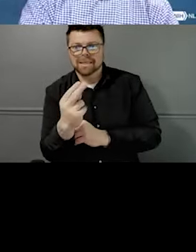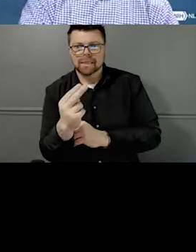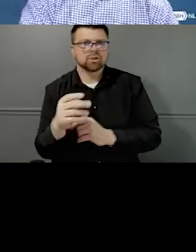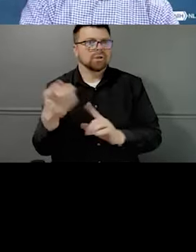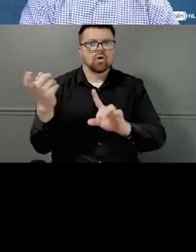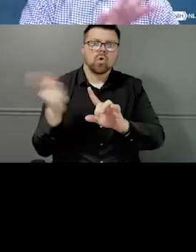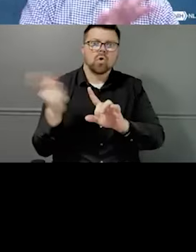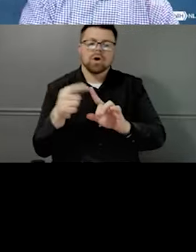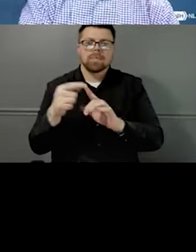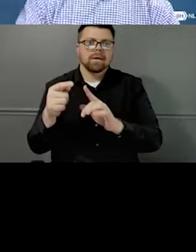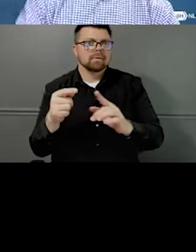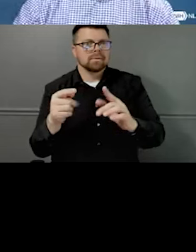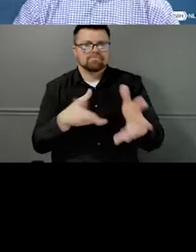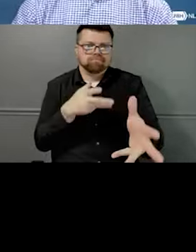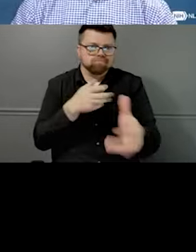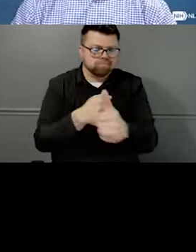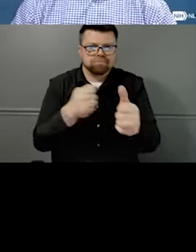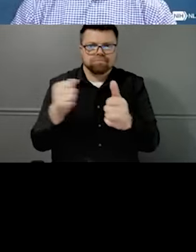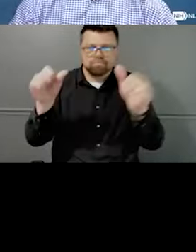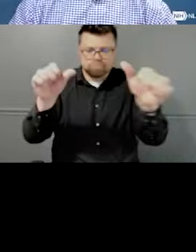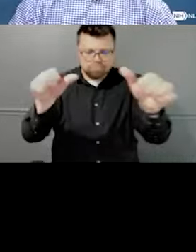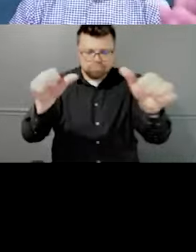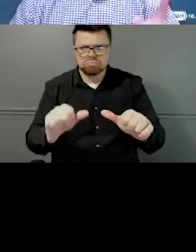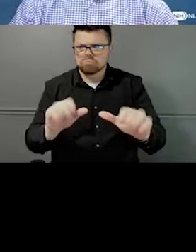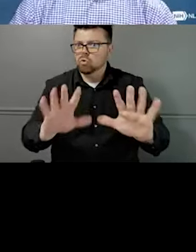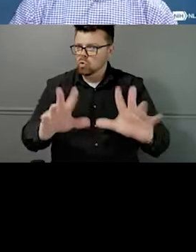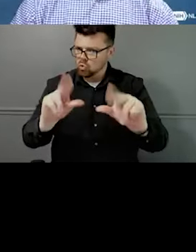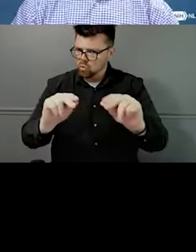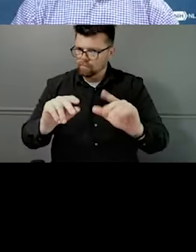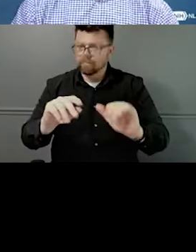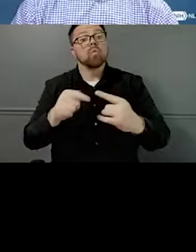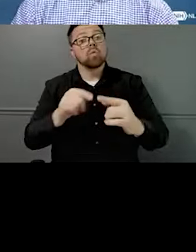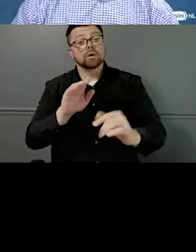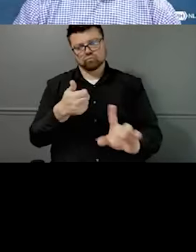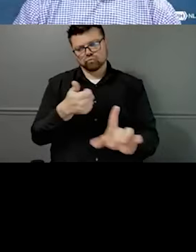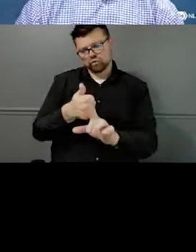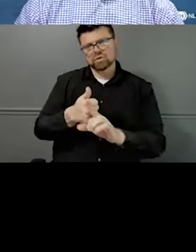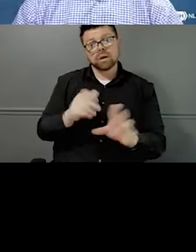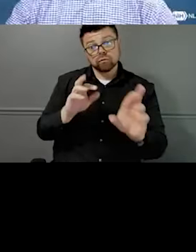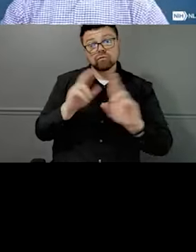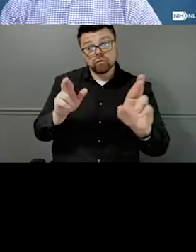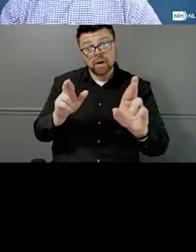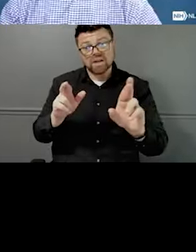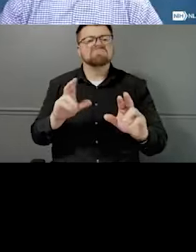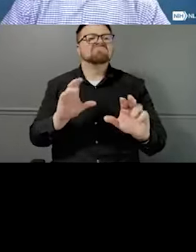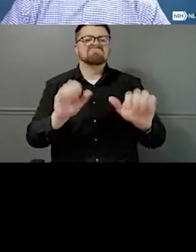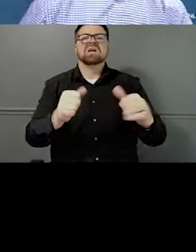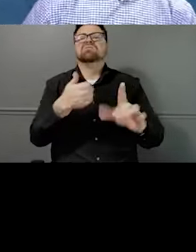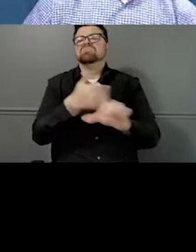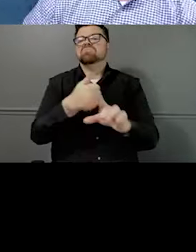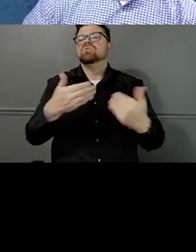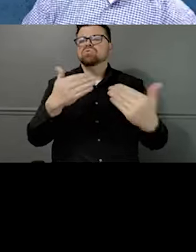the system when you are ready to update them. I'll let you know why we chose that in just a minute.